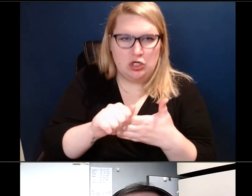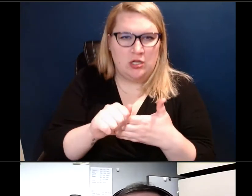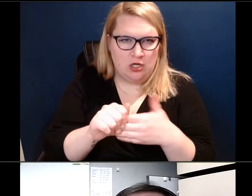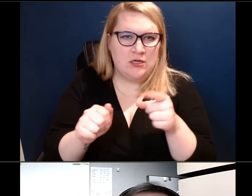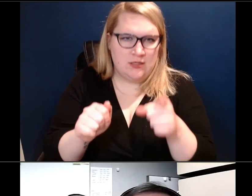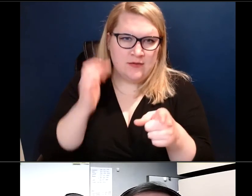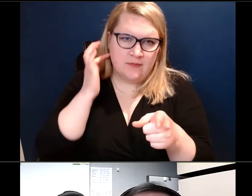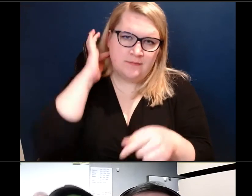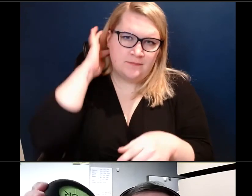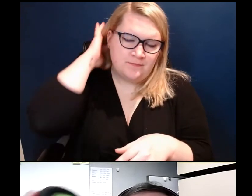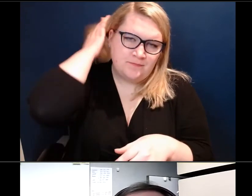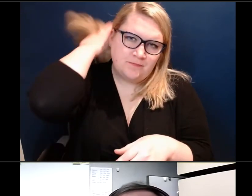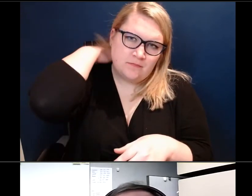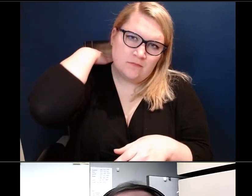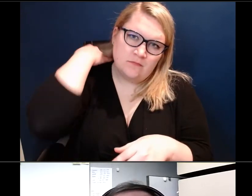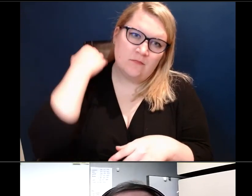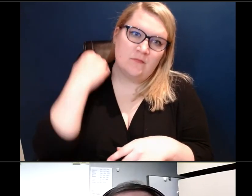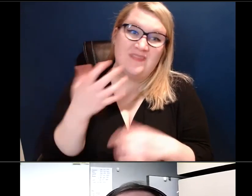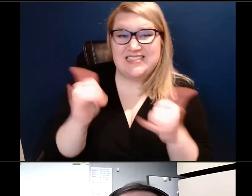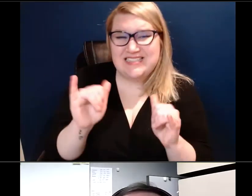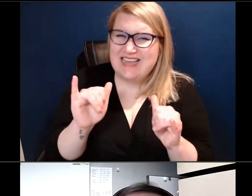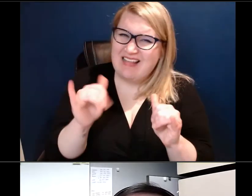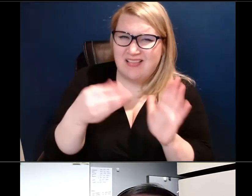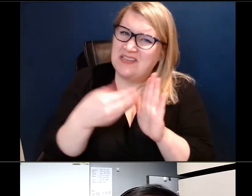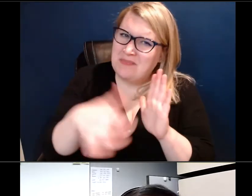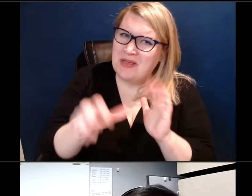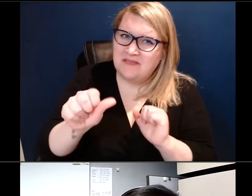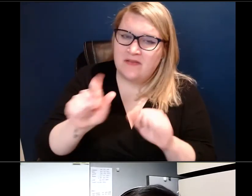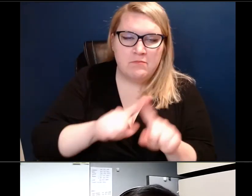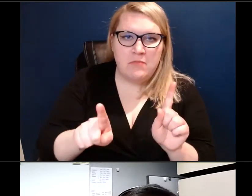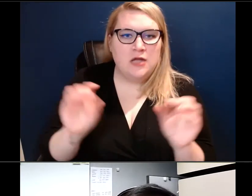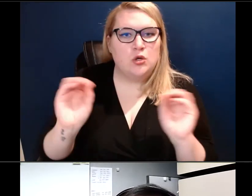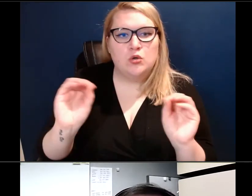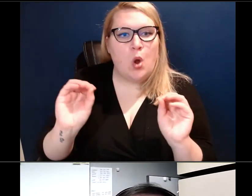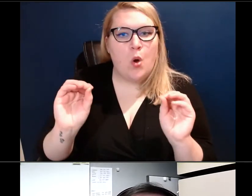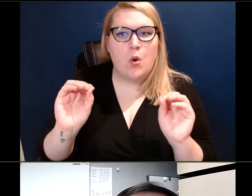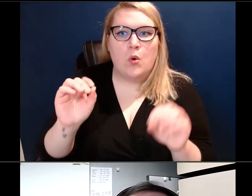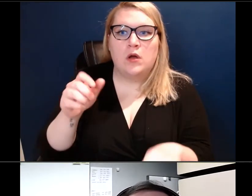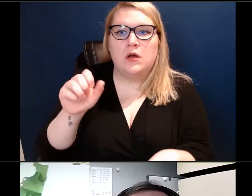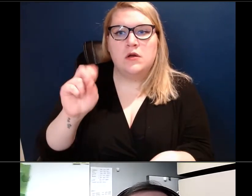which is, it's still very pricey, but there's no subscription fees once you buy it,